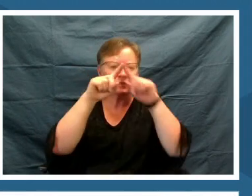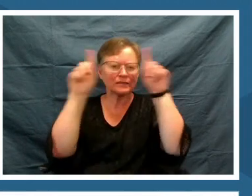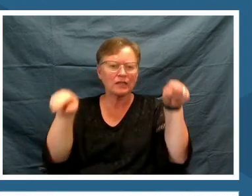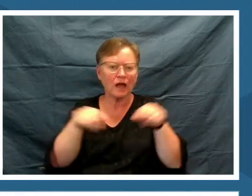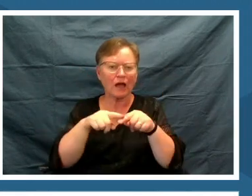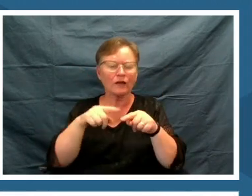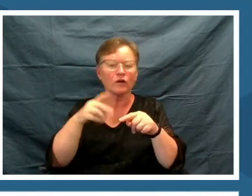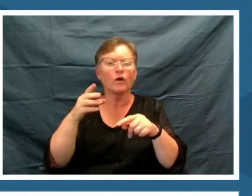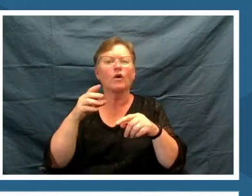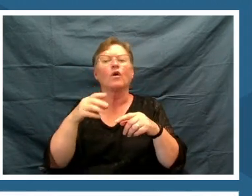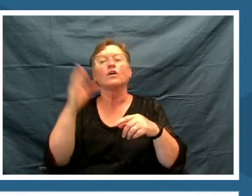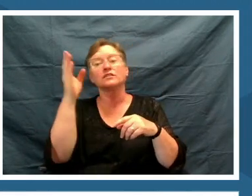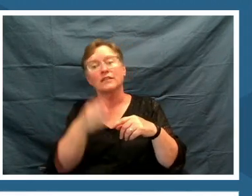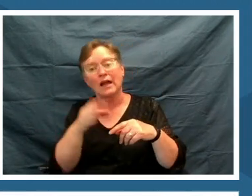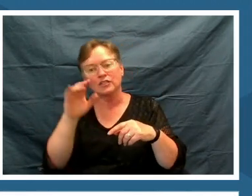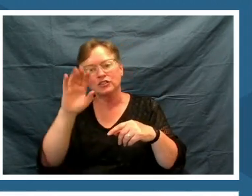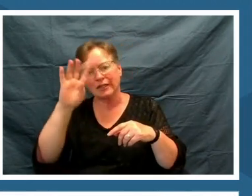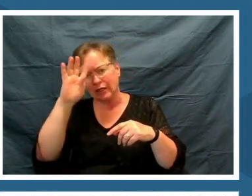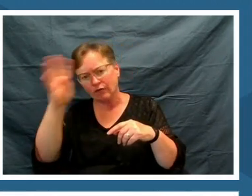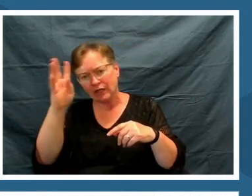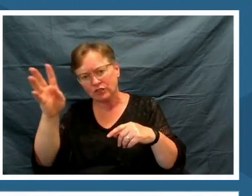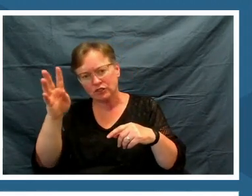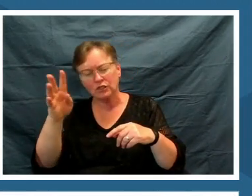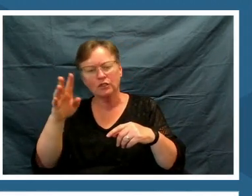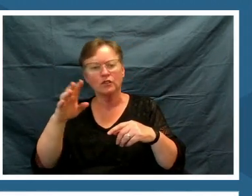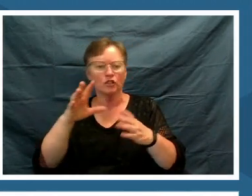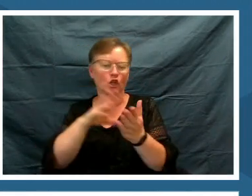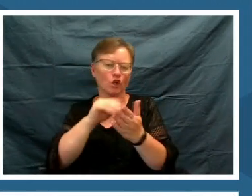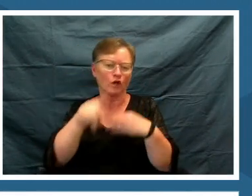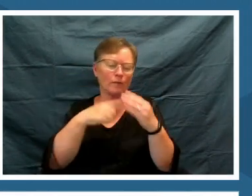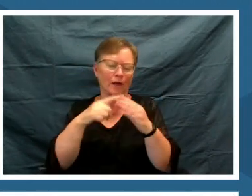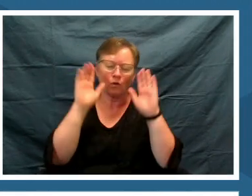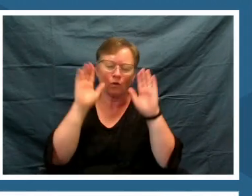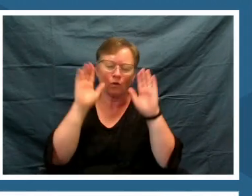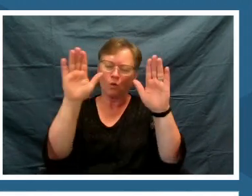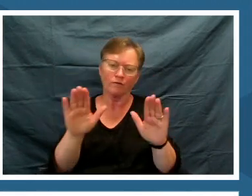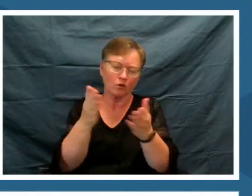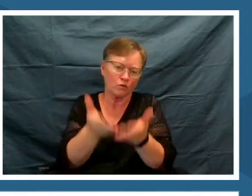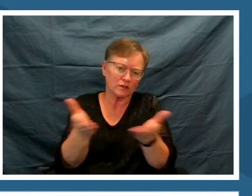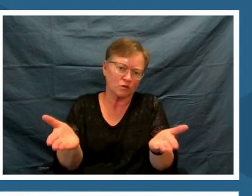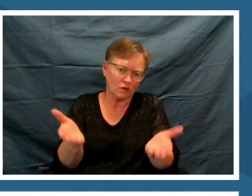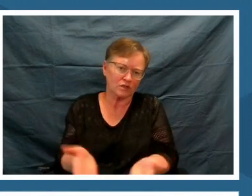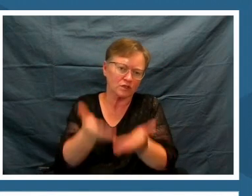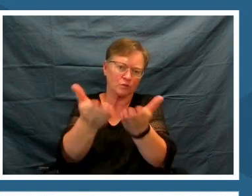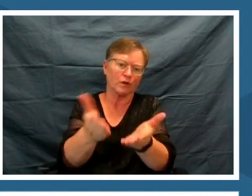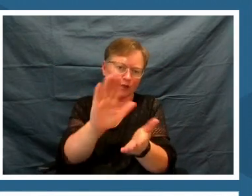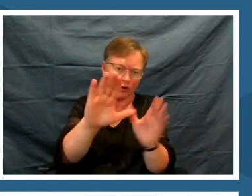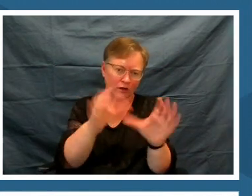resources that the uspto can bring into your classroom i want to